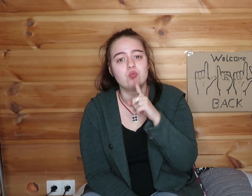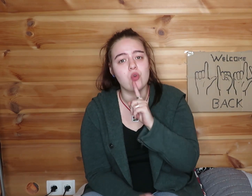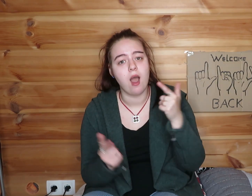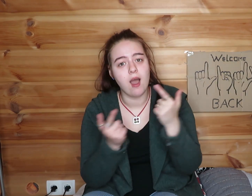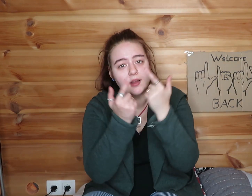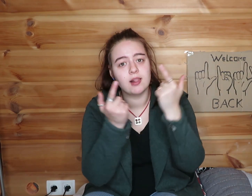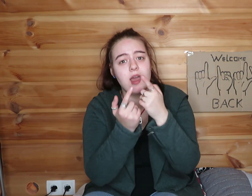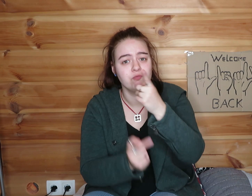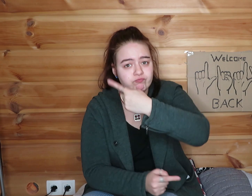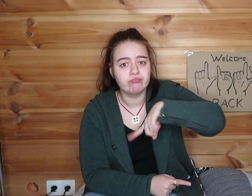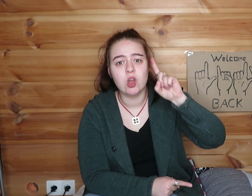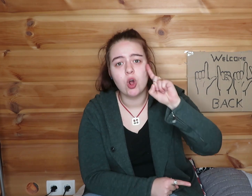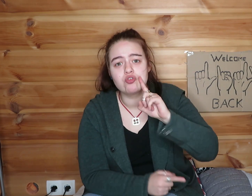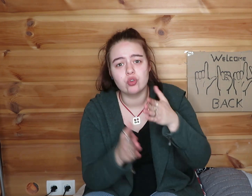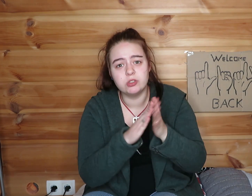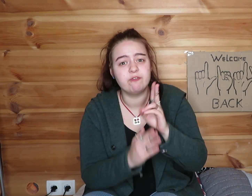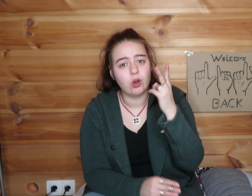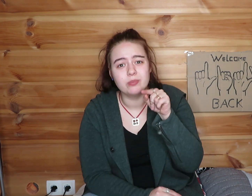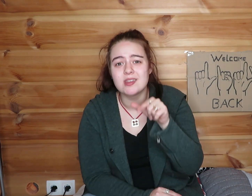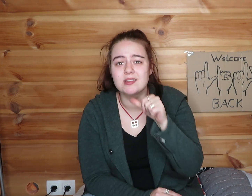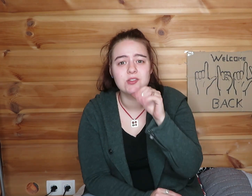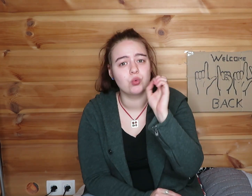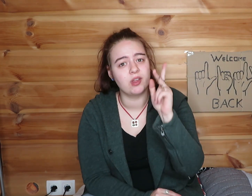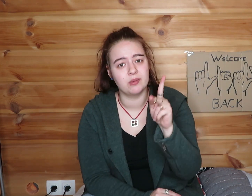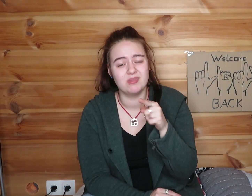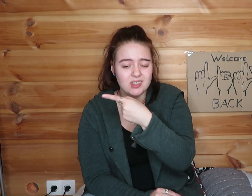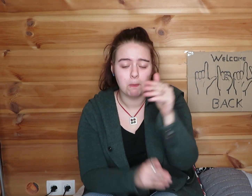I want to explain, why this behaviour is not okay.